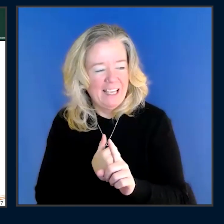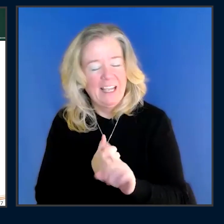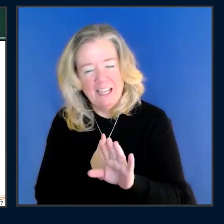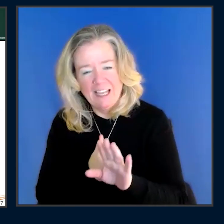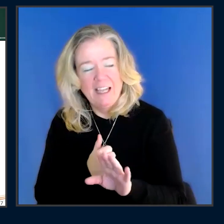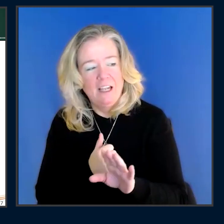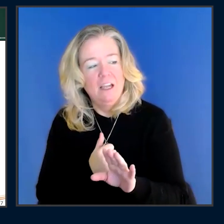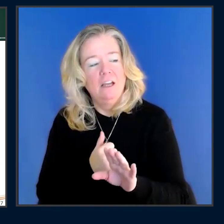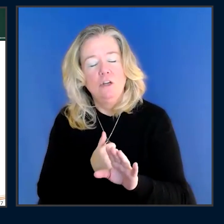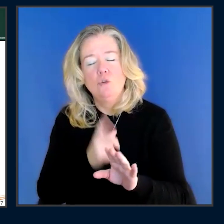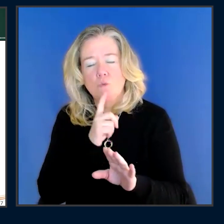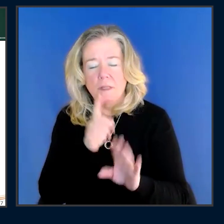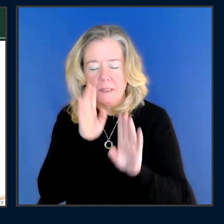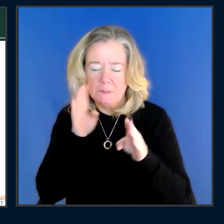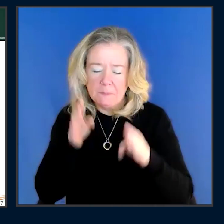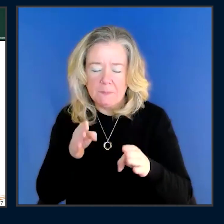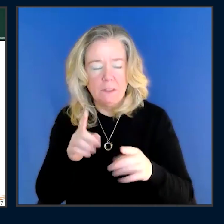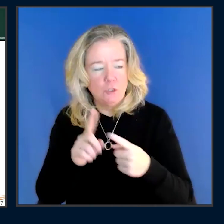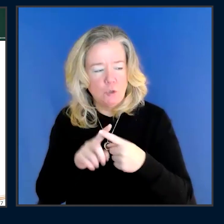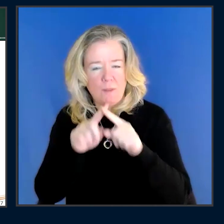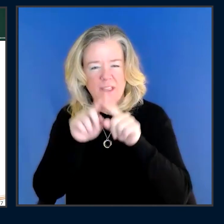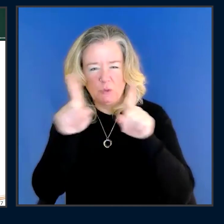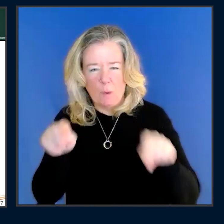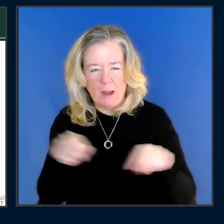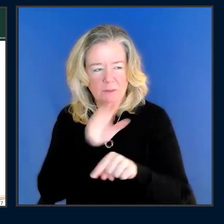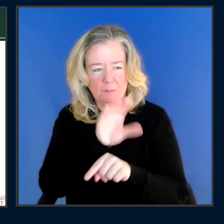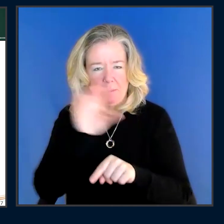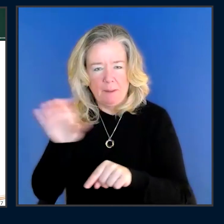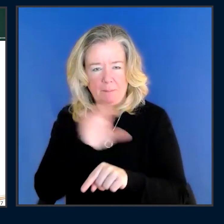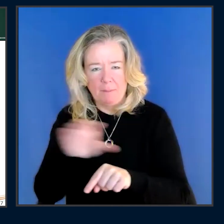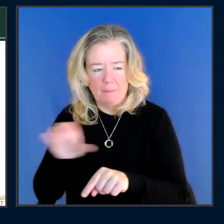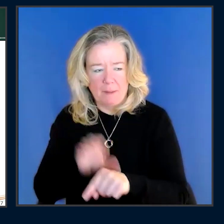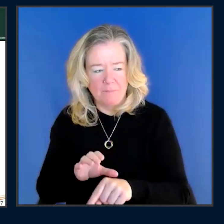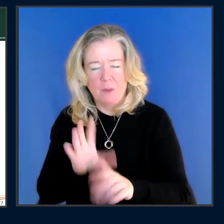Kind of zooming in a little bit to these squares, I wanted to point out what was in these squares.